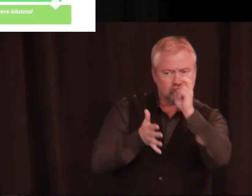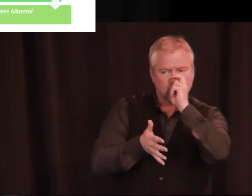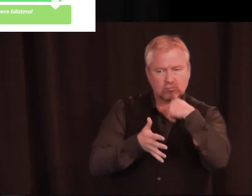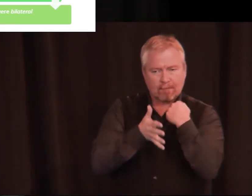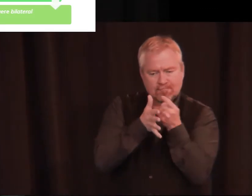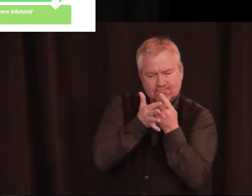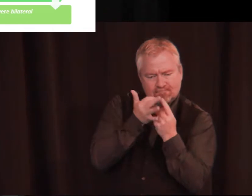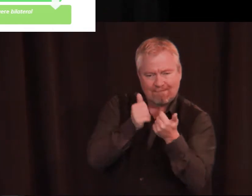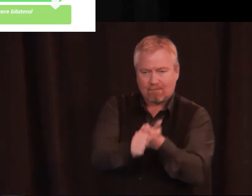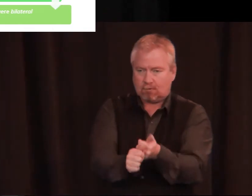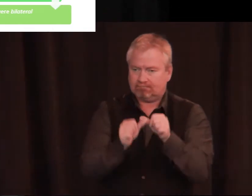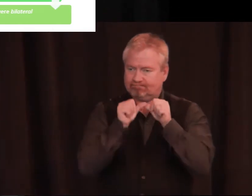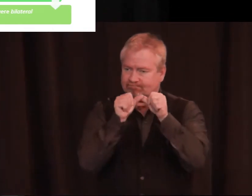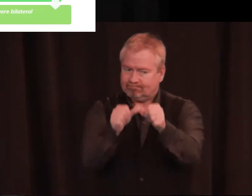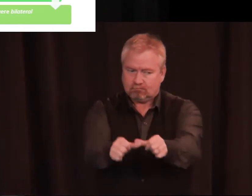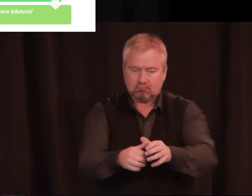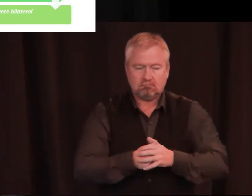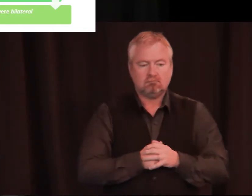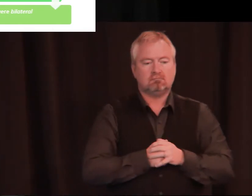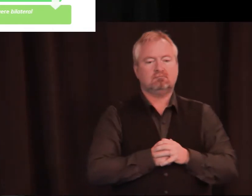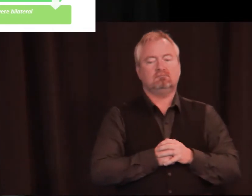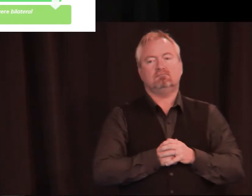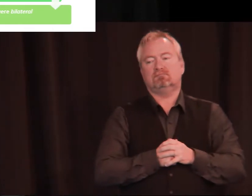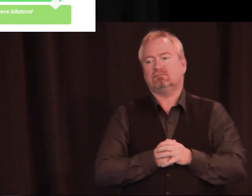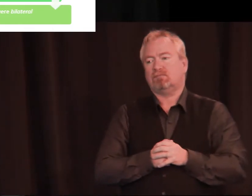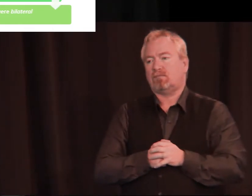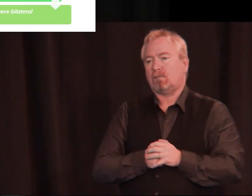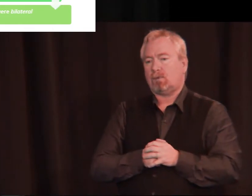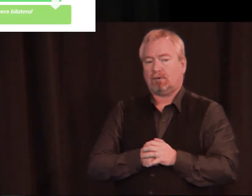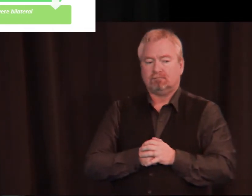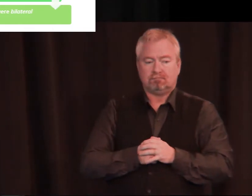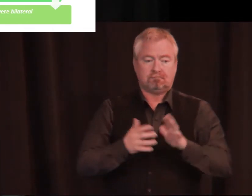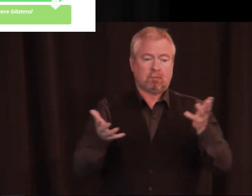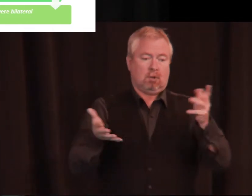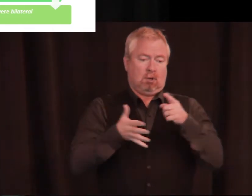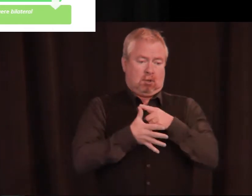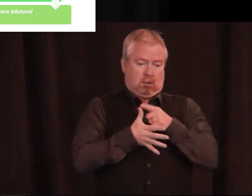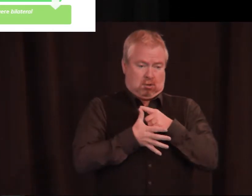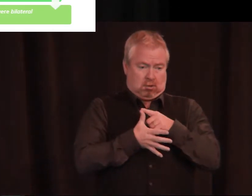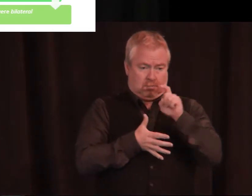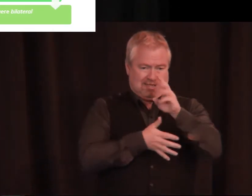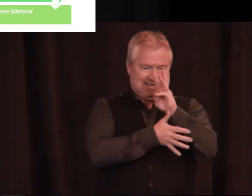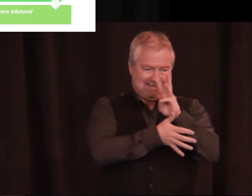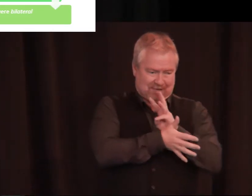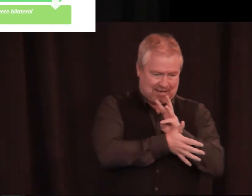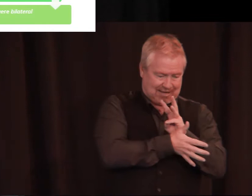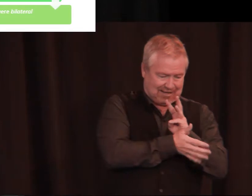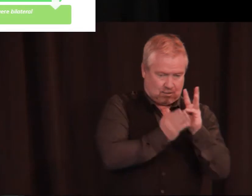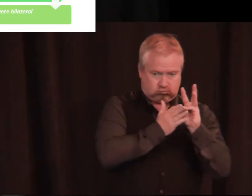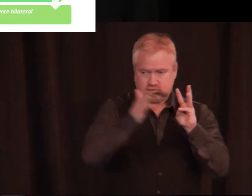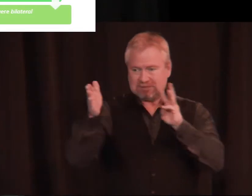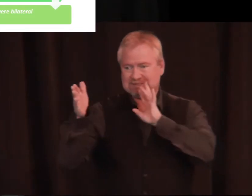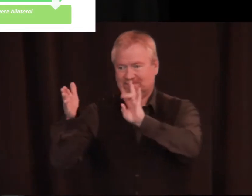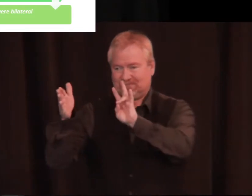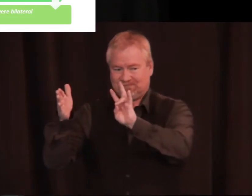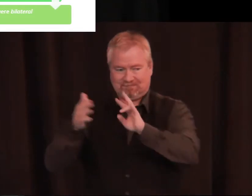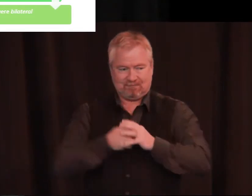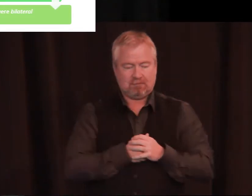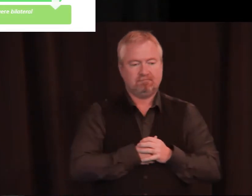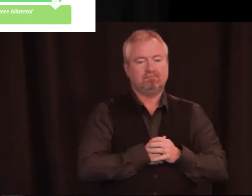who qualified for this study. They had to be between 6 months and 7 years of age at the time they enrolled in the project,